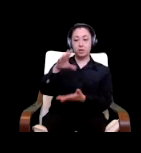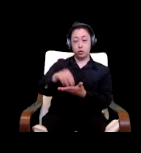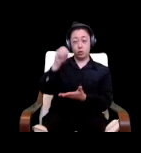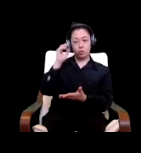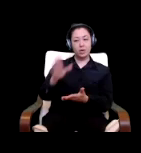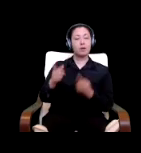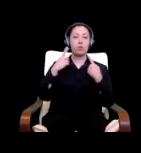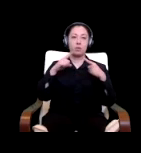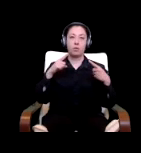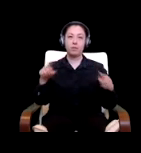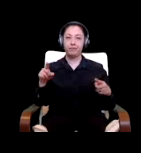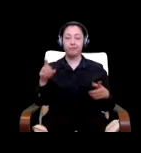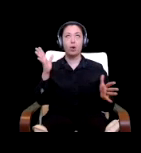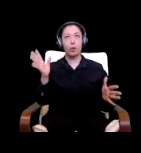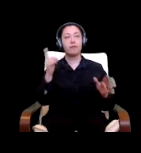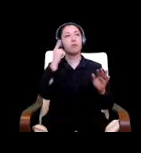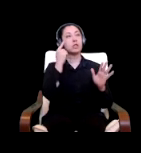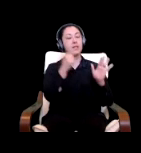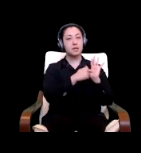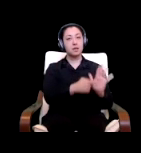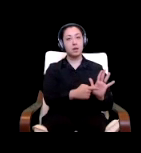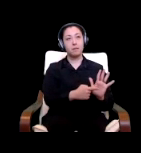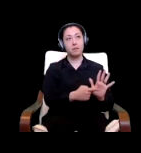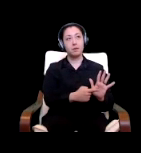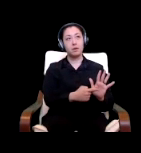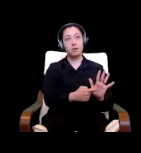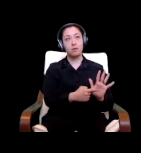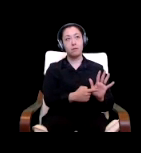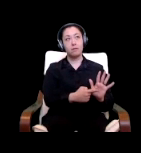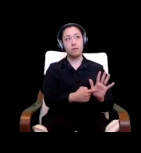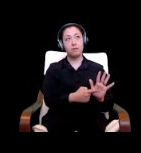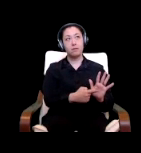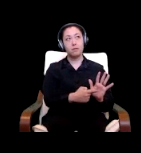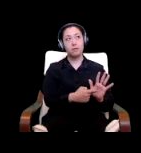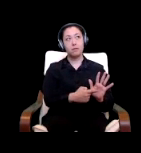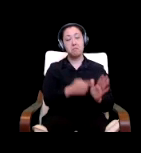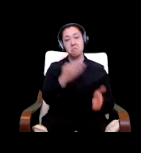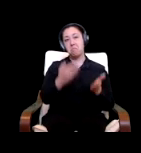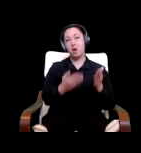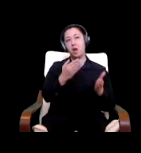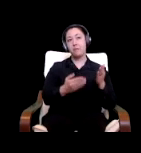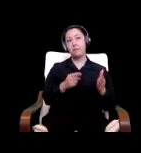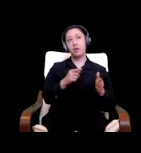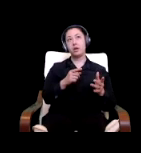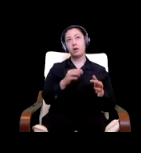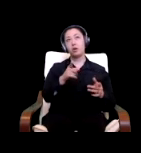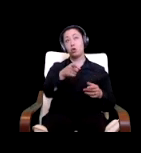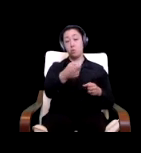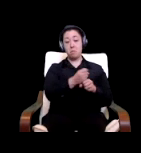were to -- if you are making a social story for a student who is going back to school